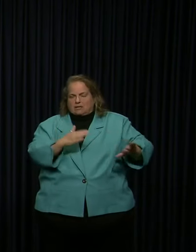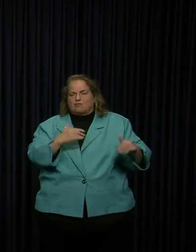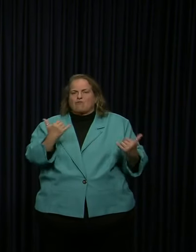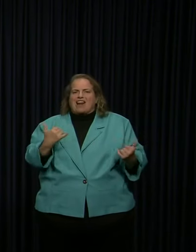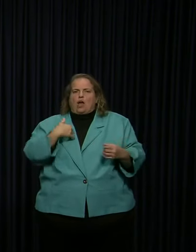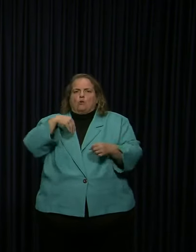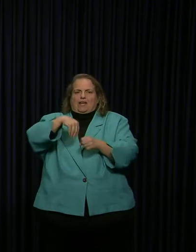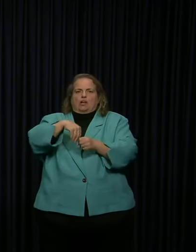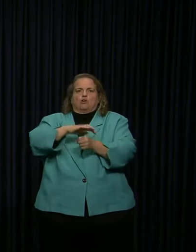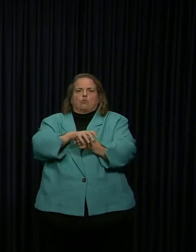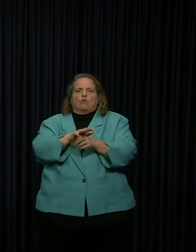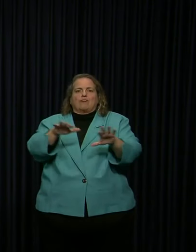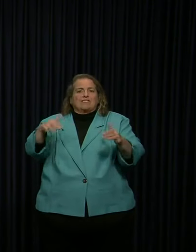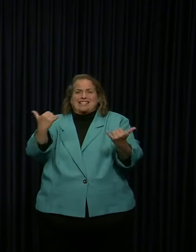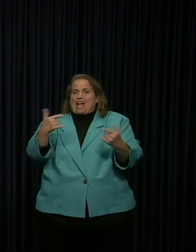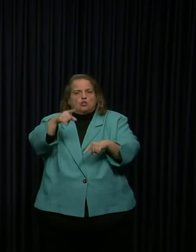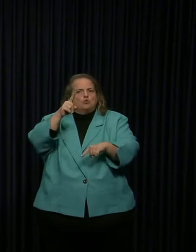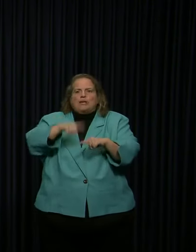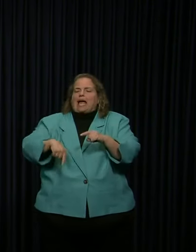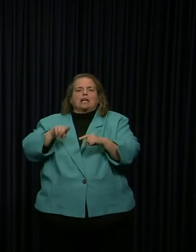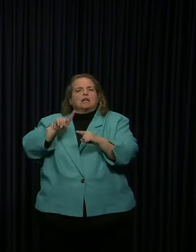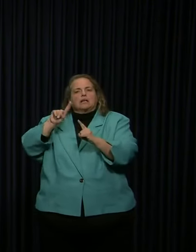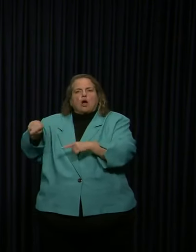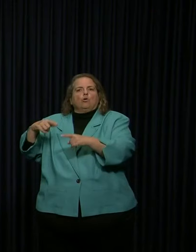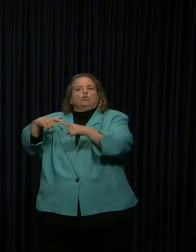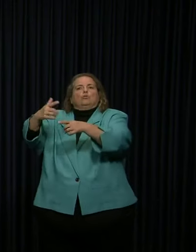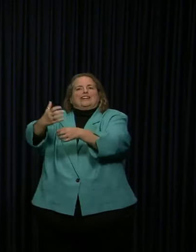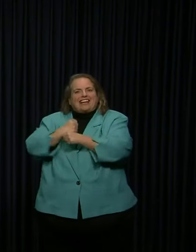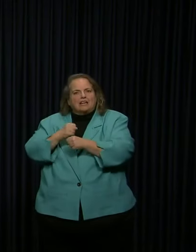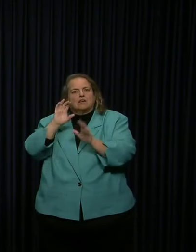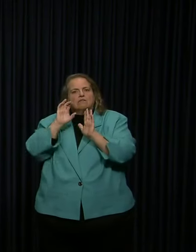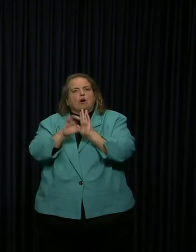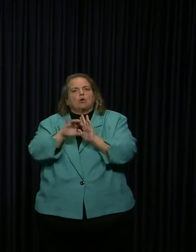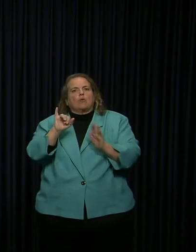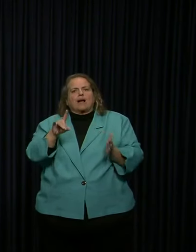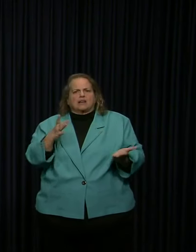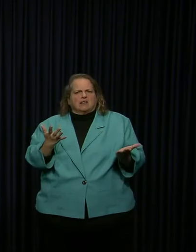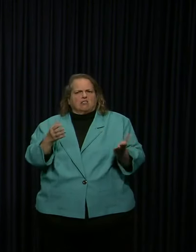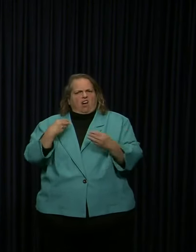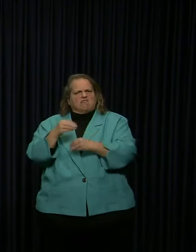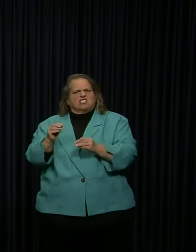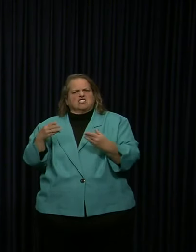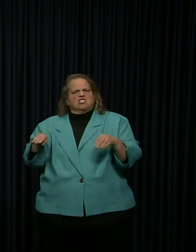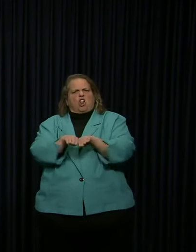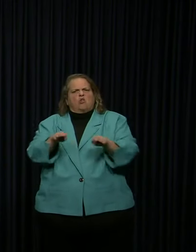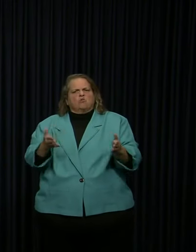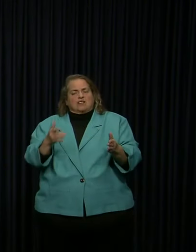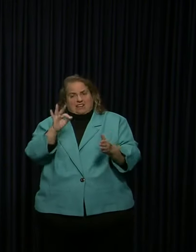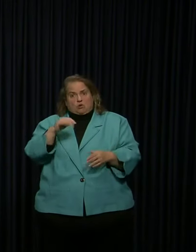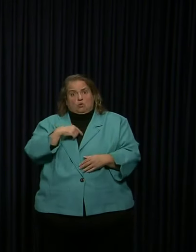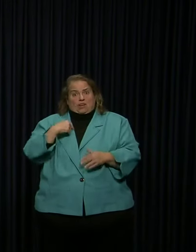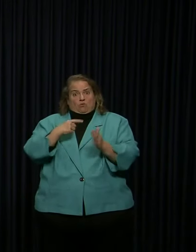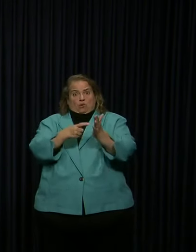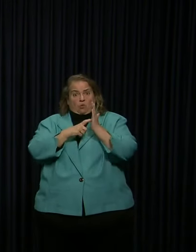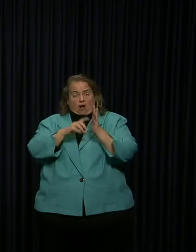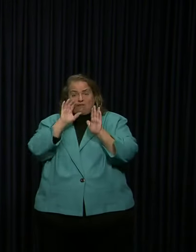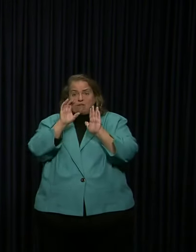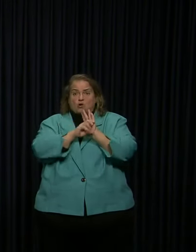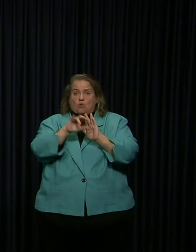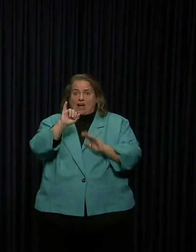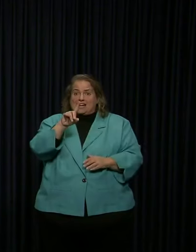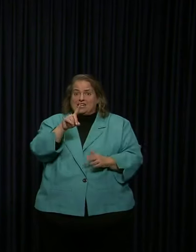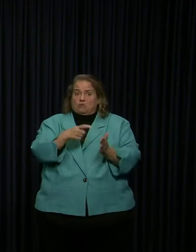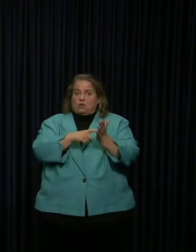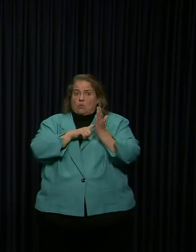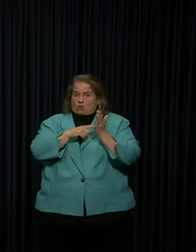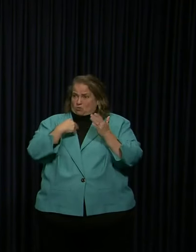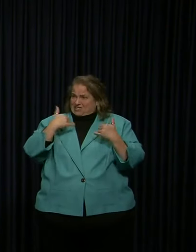GOING TO BE CONDUCTED?